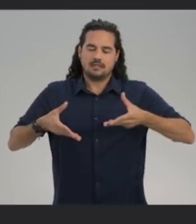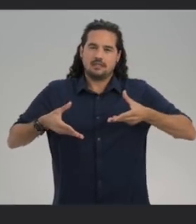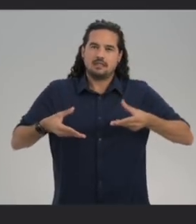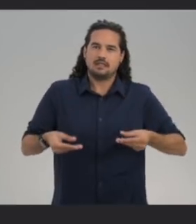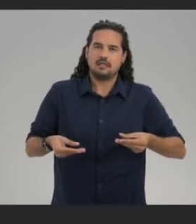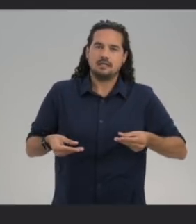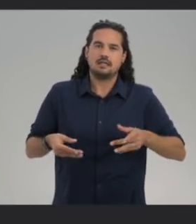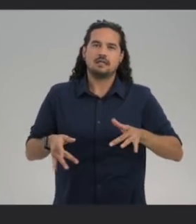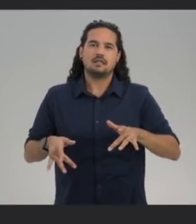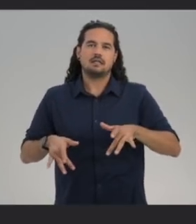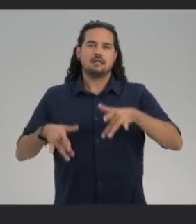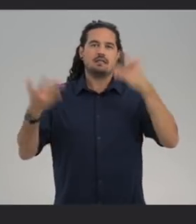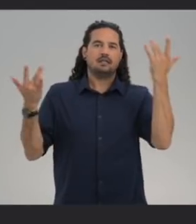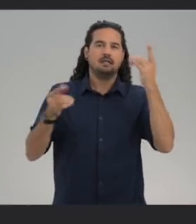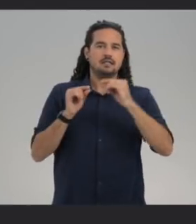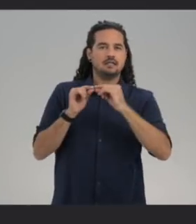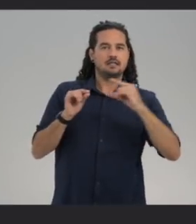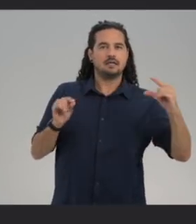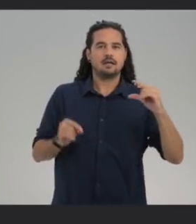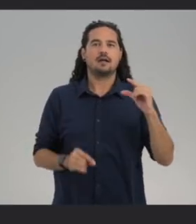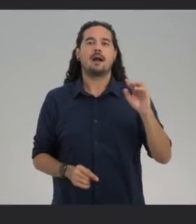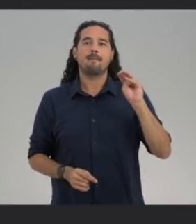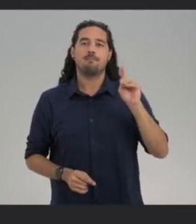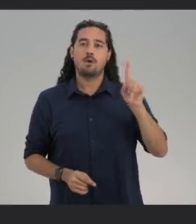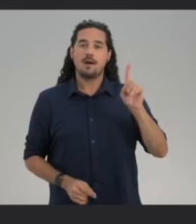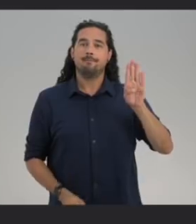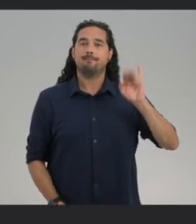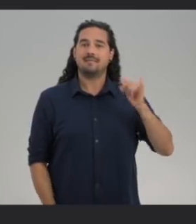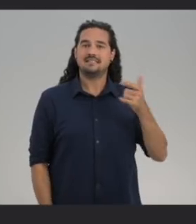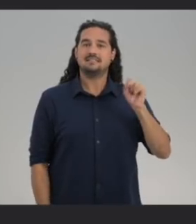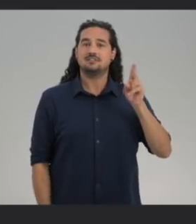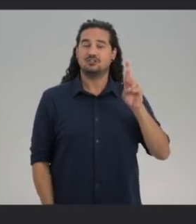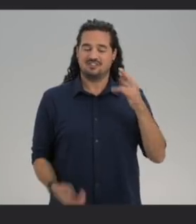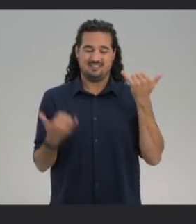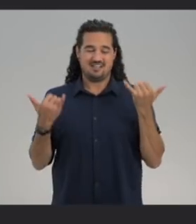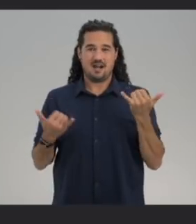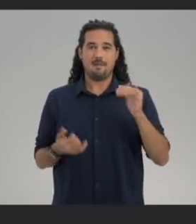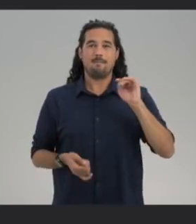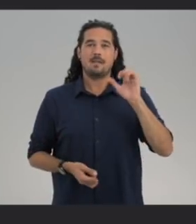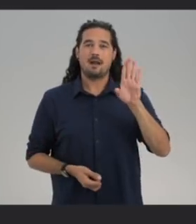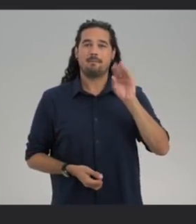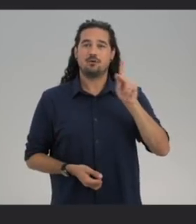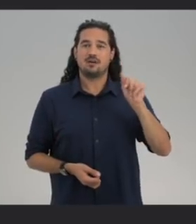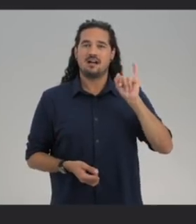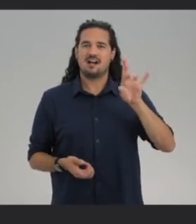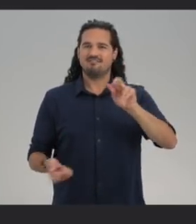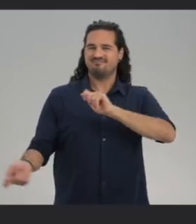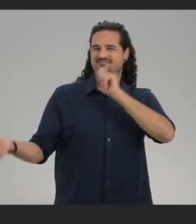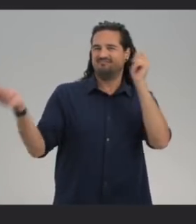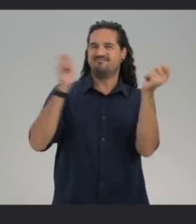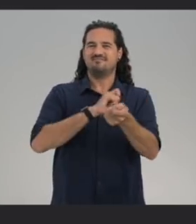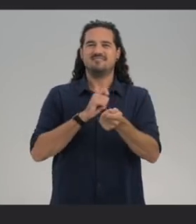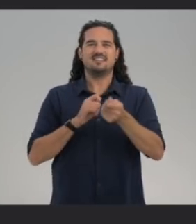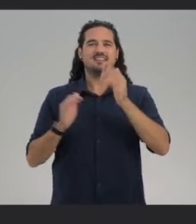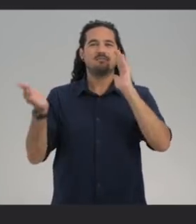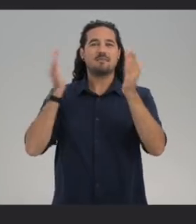With M1 and Big Sur, we've taken the MacBook Air and transformed it into something far beyond any other thin and light notebook.